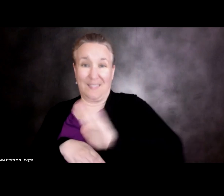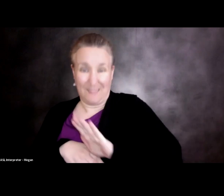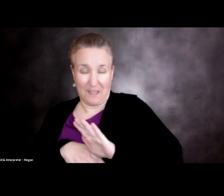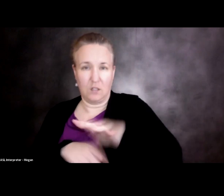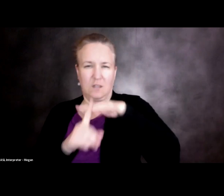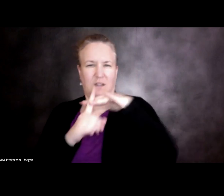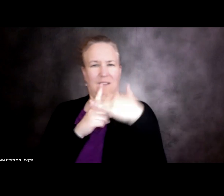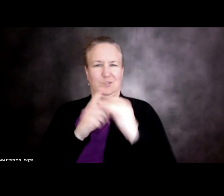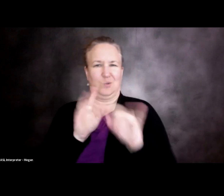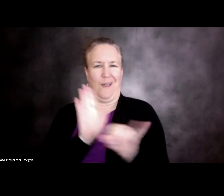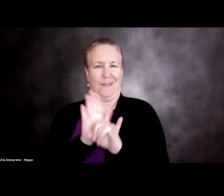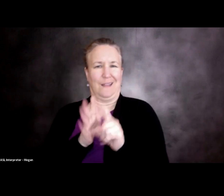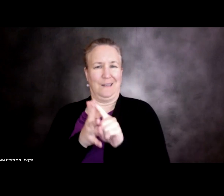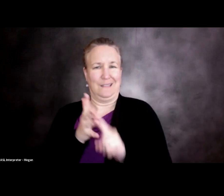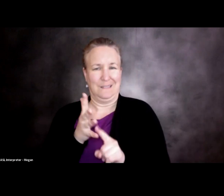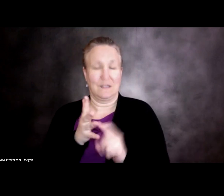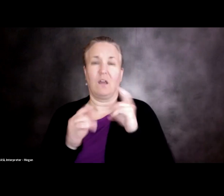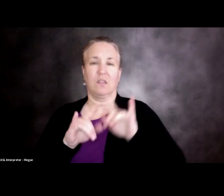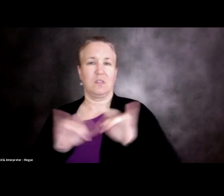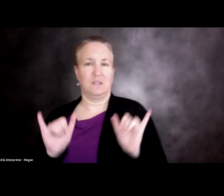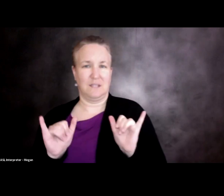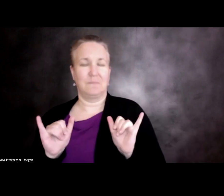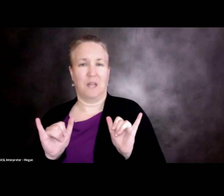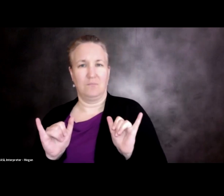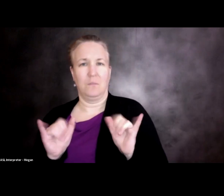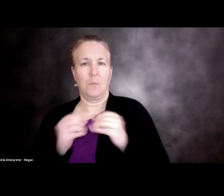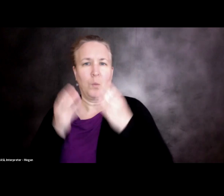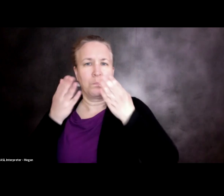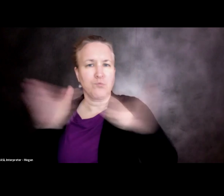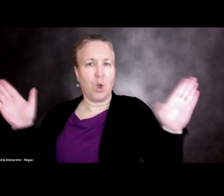identities, but also by these broader processes